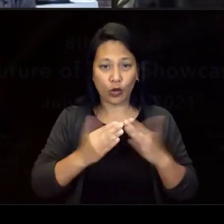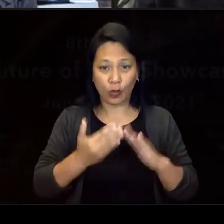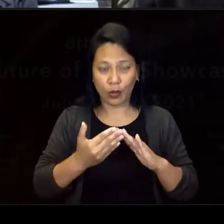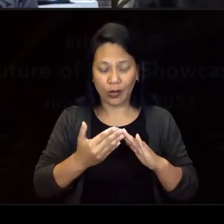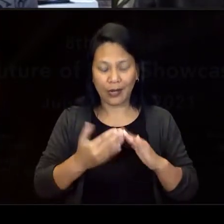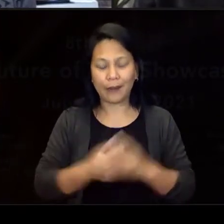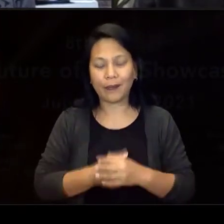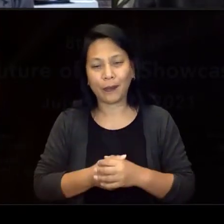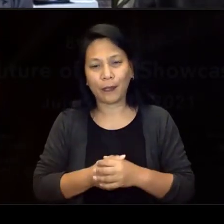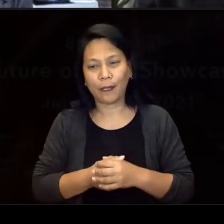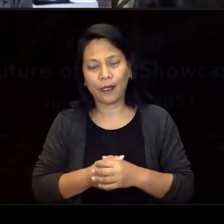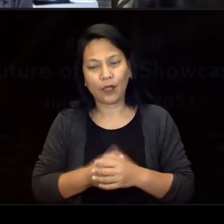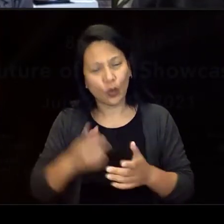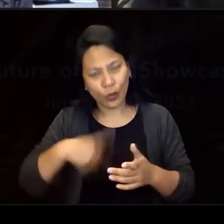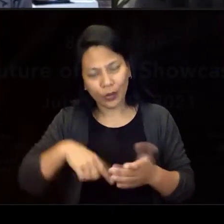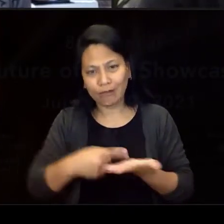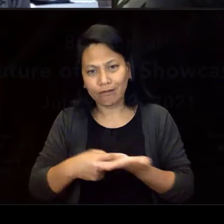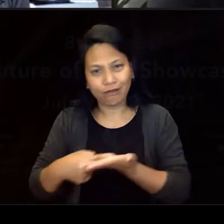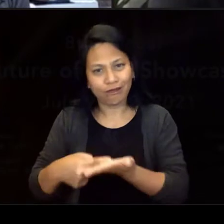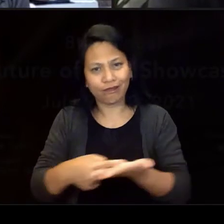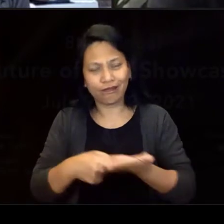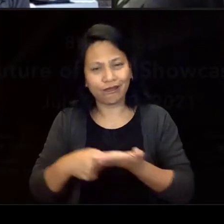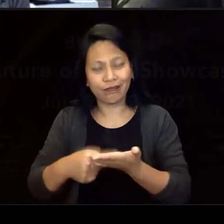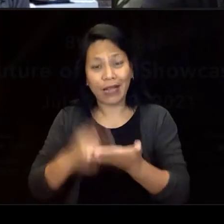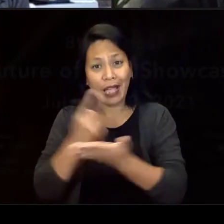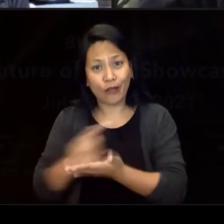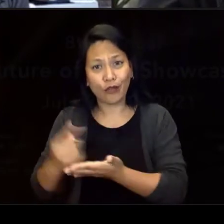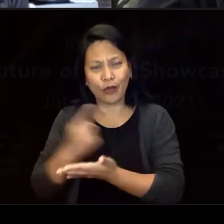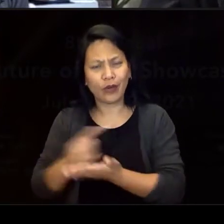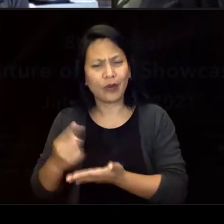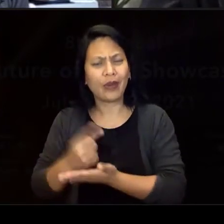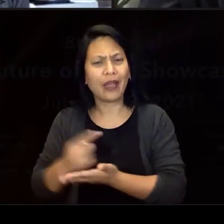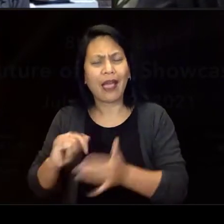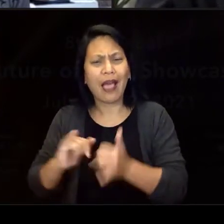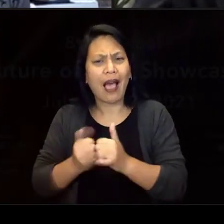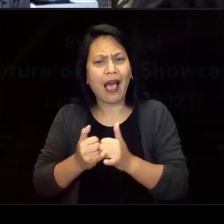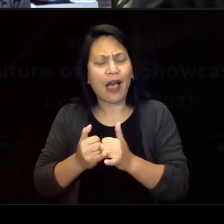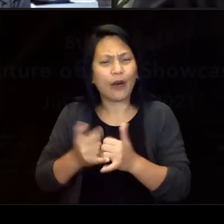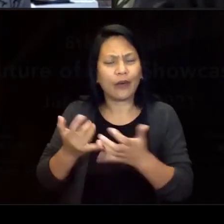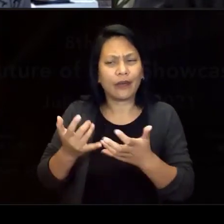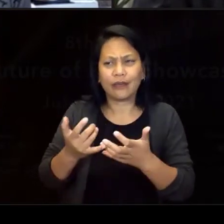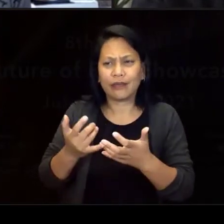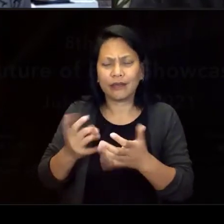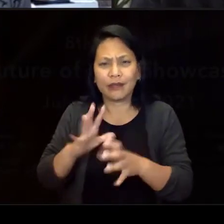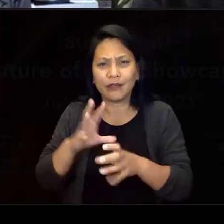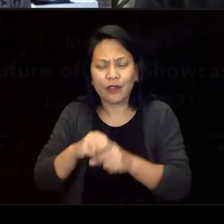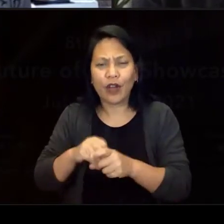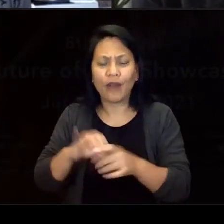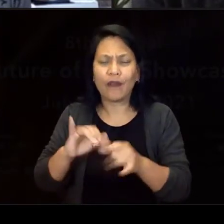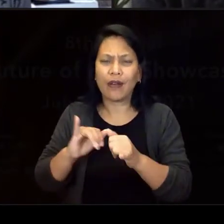We're all having these conversations weekly, actually what we can tell ACTRA, ask ACTRA